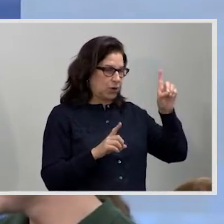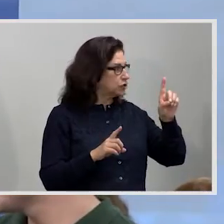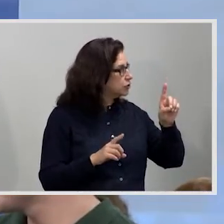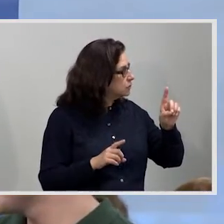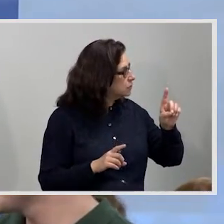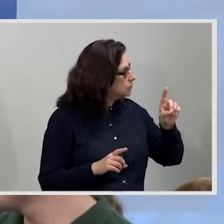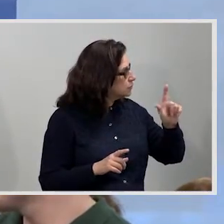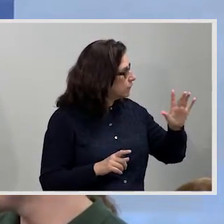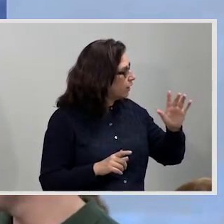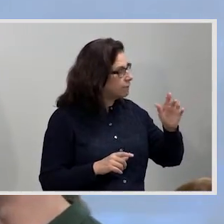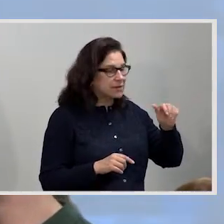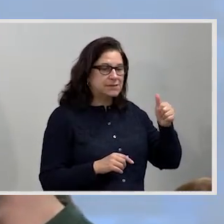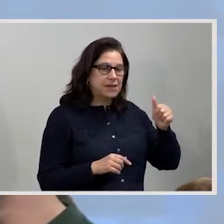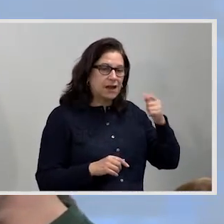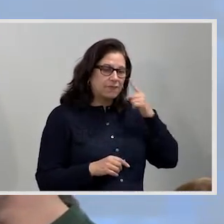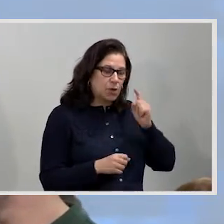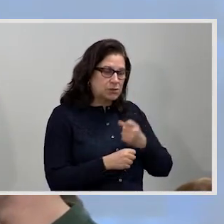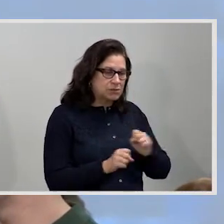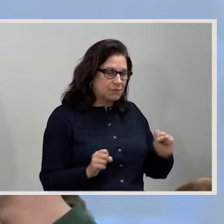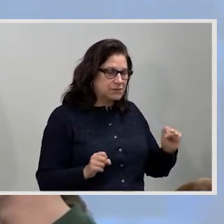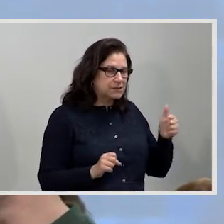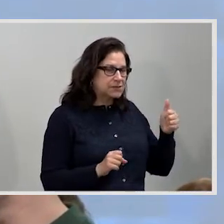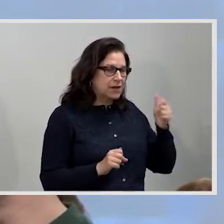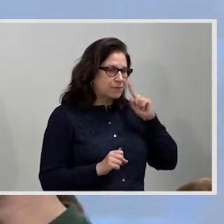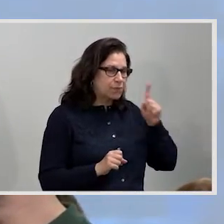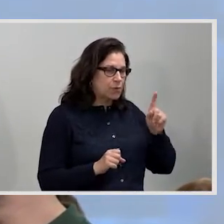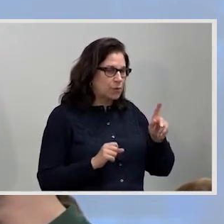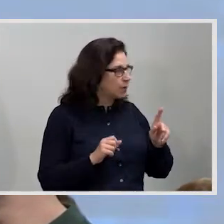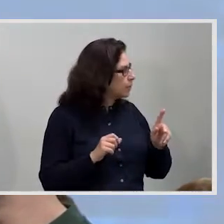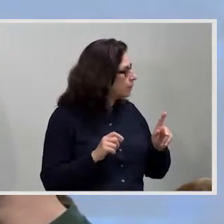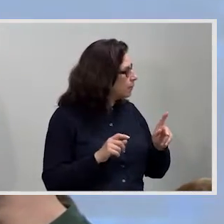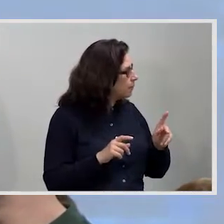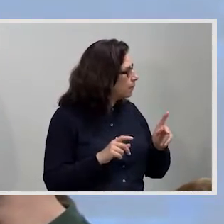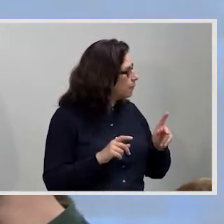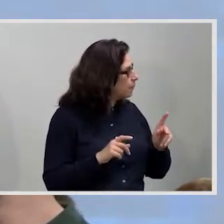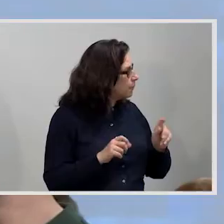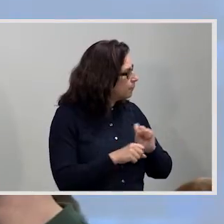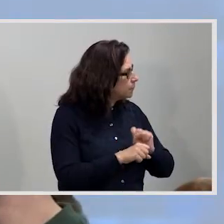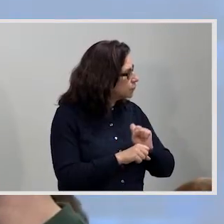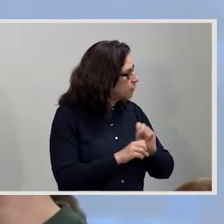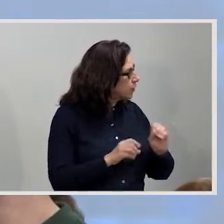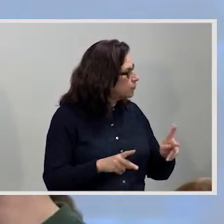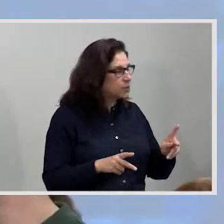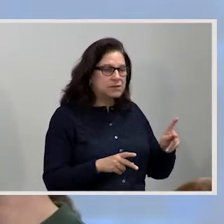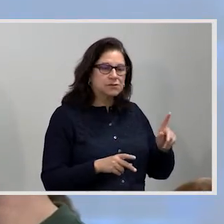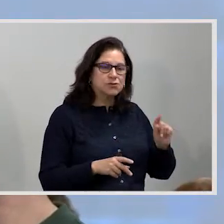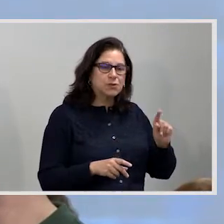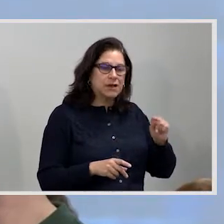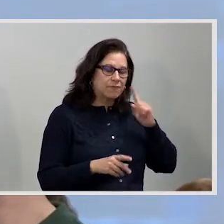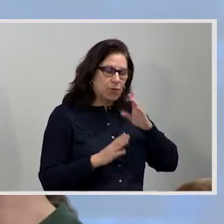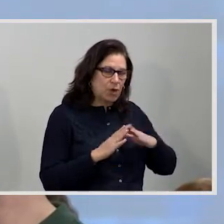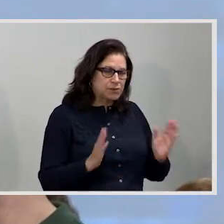OPPORTUNITY, $20 IN HOUSING, $10 IN GOVERNMENT OPERATIONS AND $25 IN HEALTH AND HUMAN SERVICES.